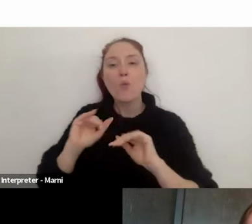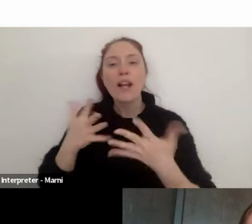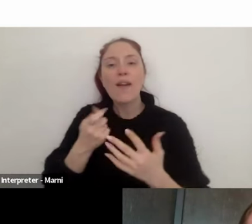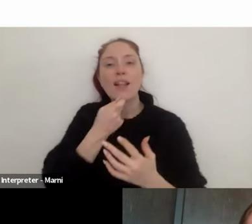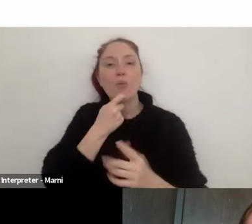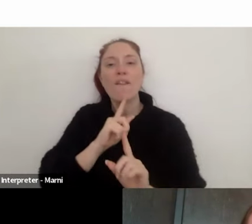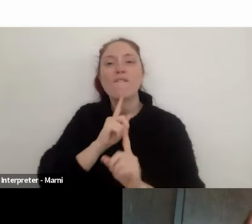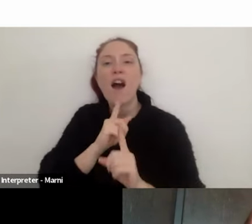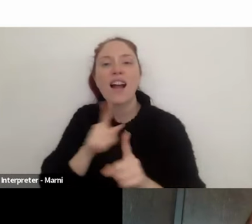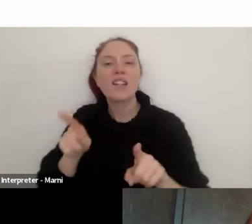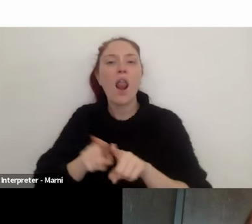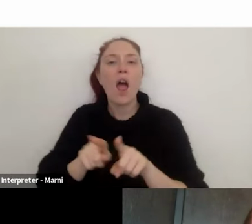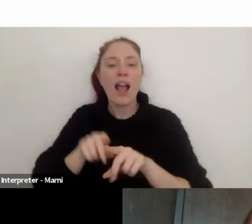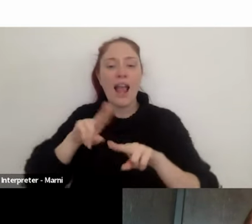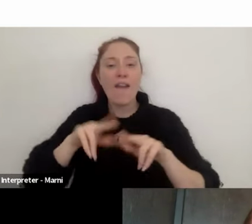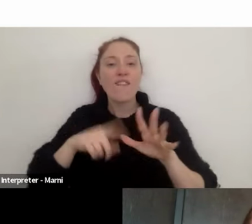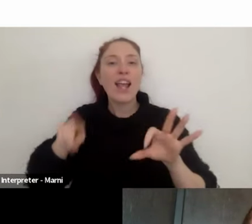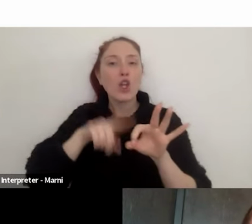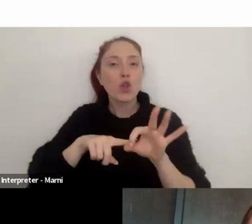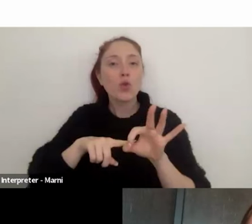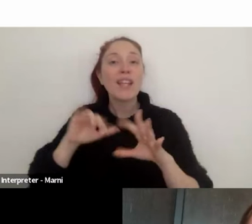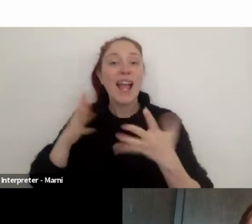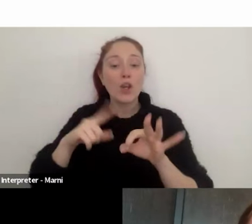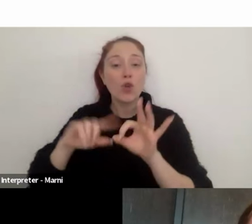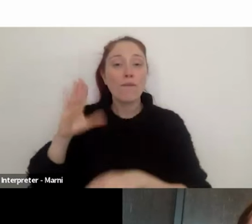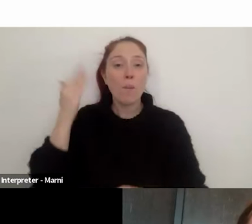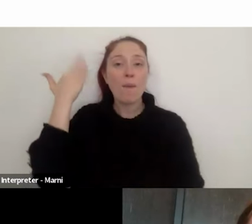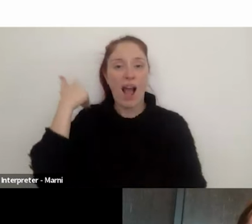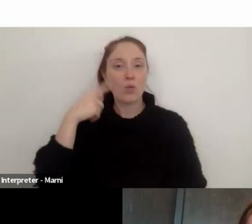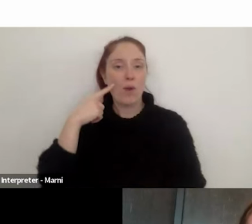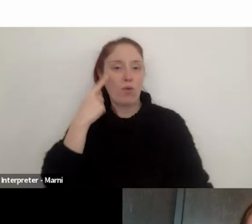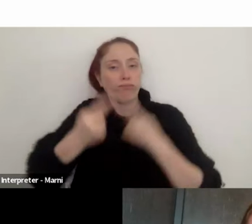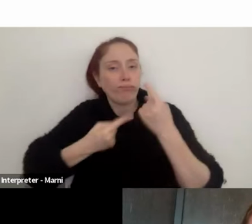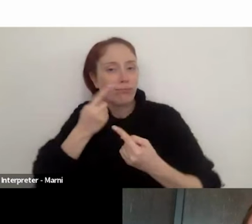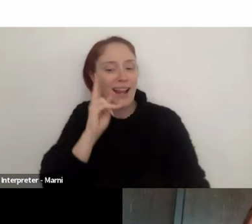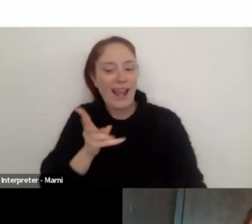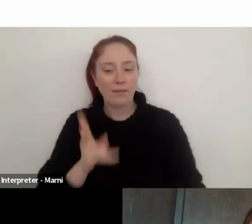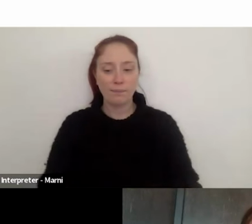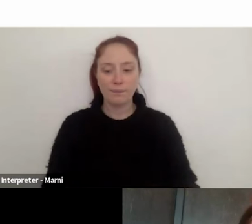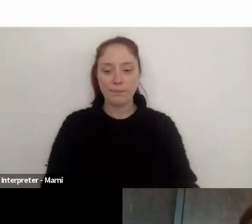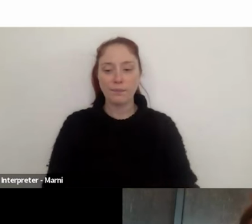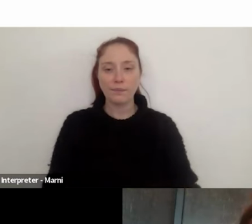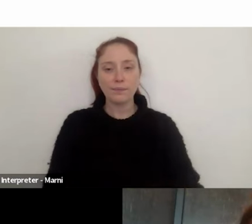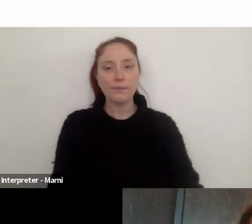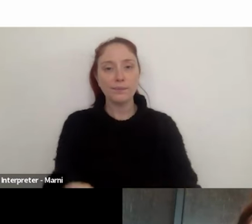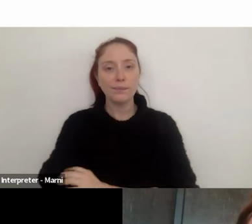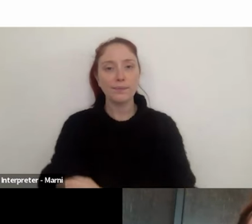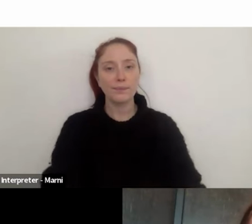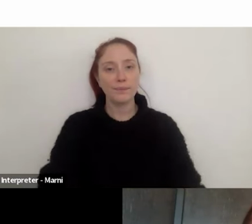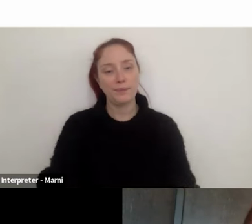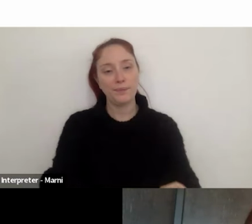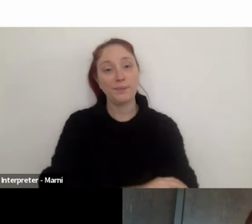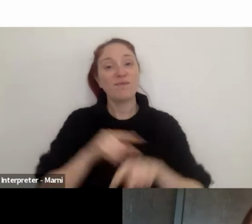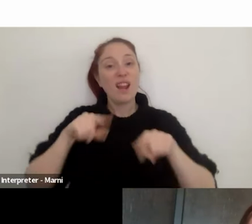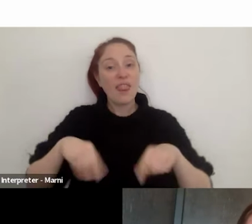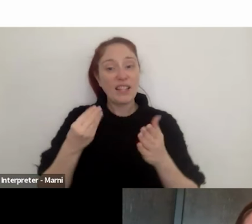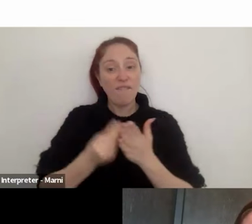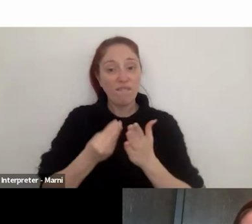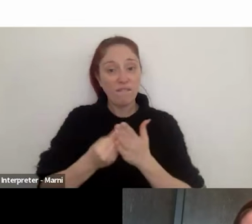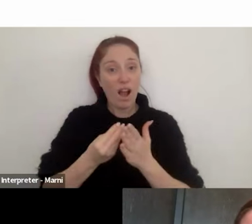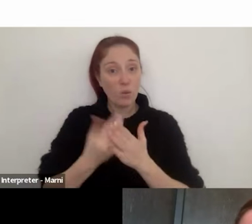questions that we have already received. This fund has never existed before and there